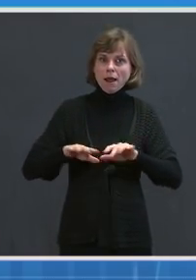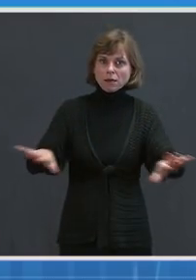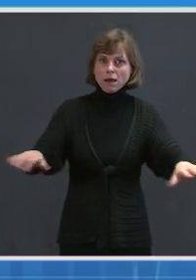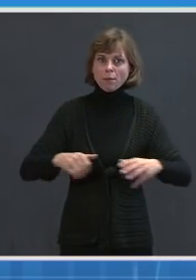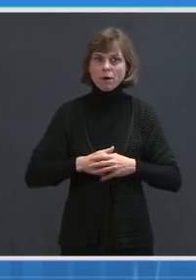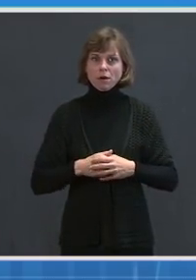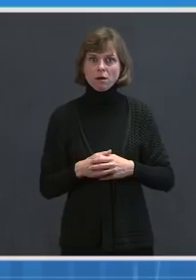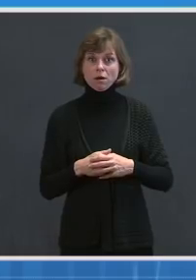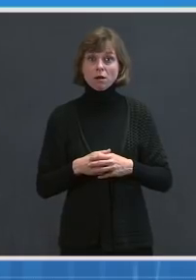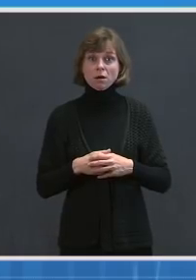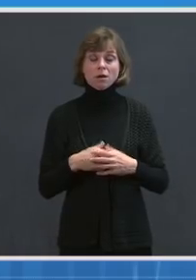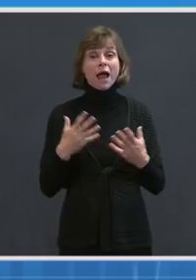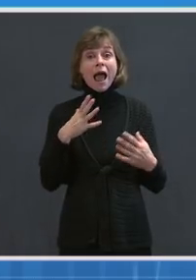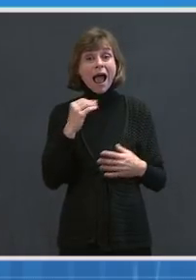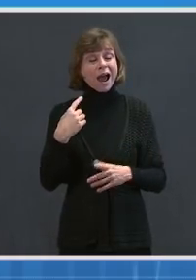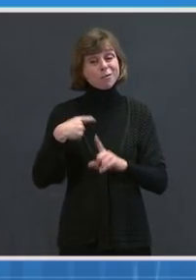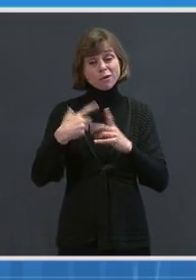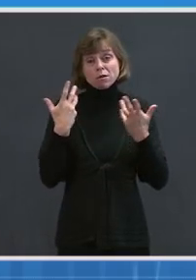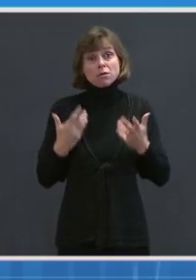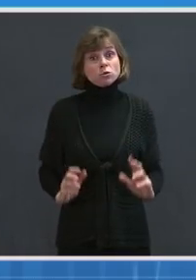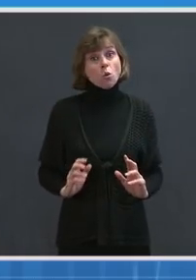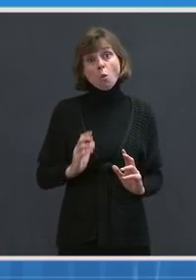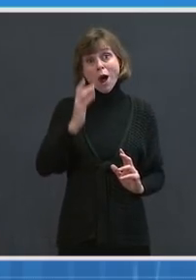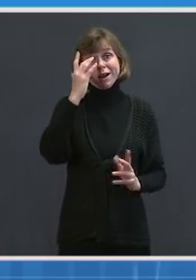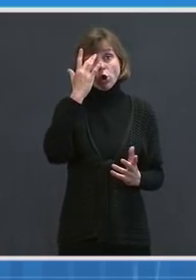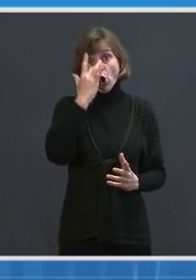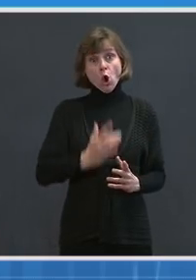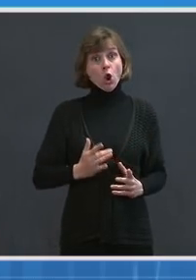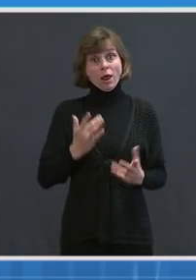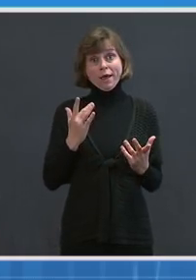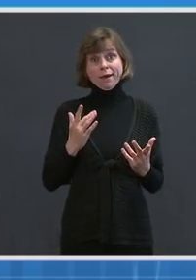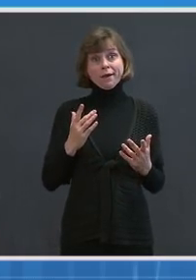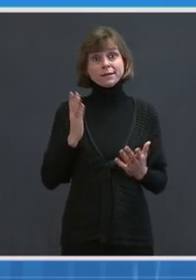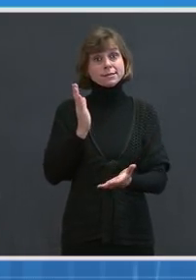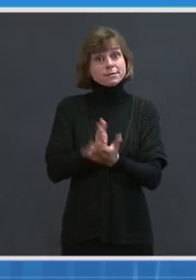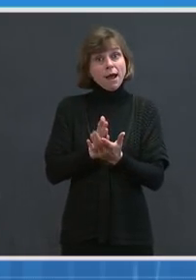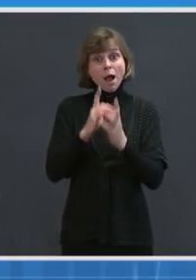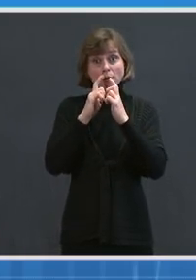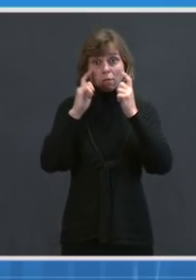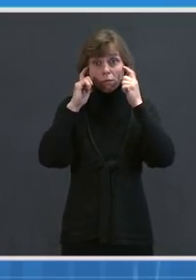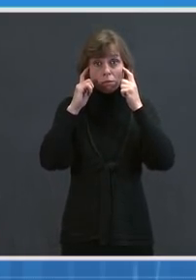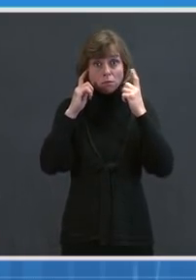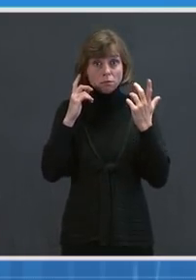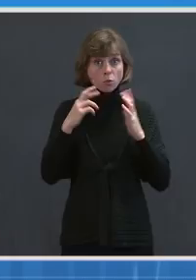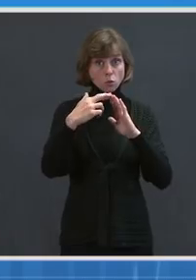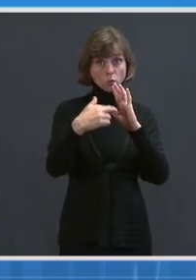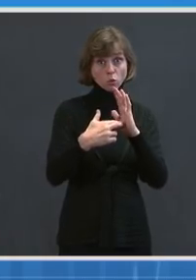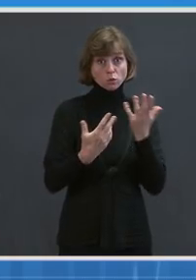lifting these prevention measures. There's a light at the end of this tunnel, but we must be prepared for the fact